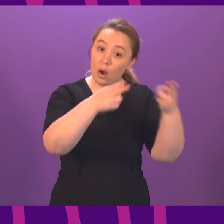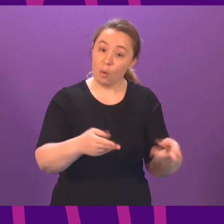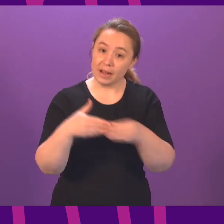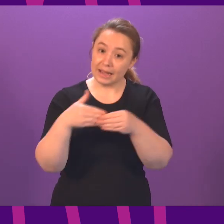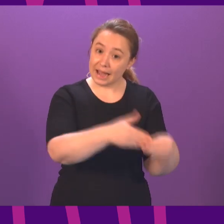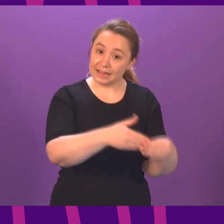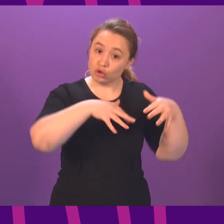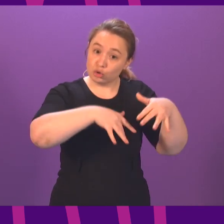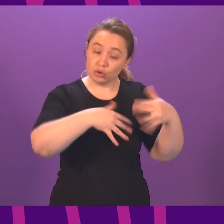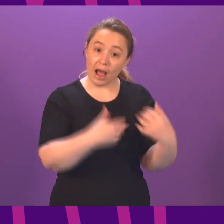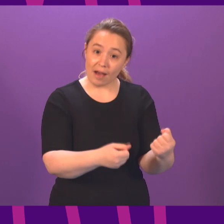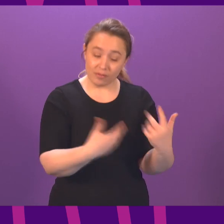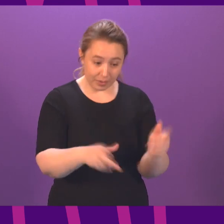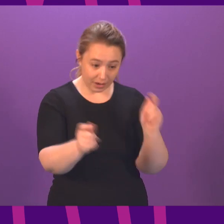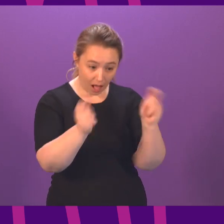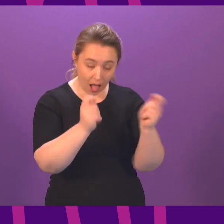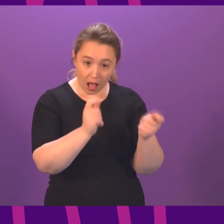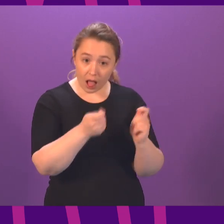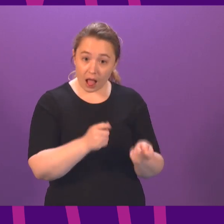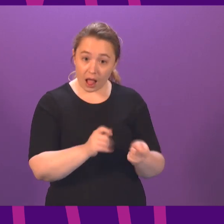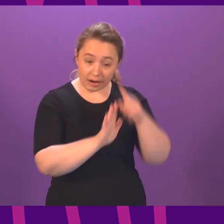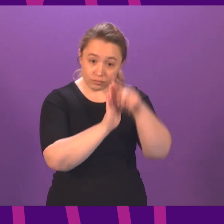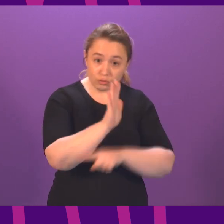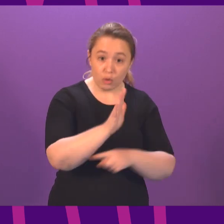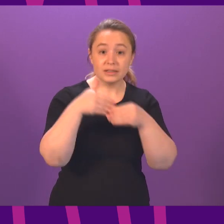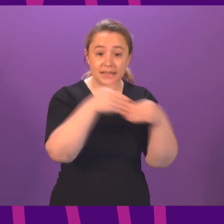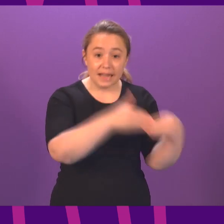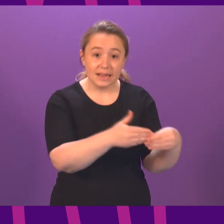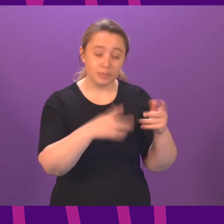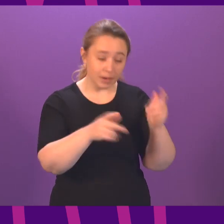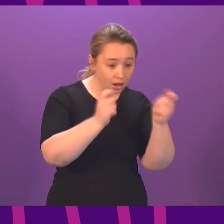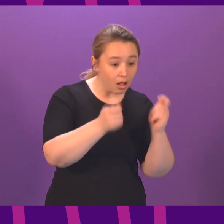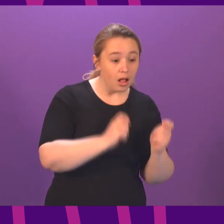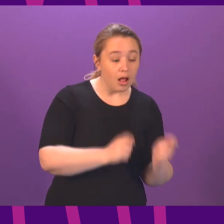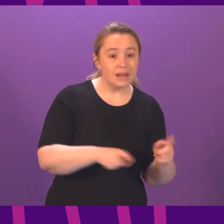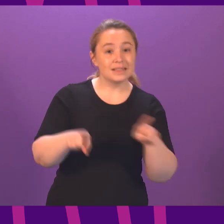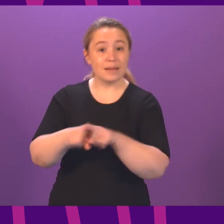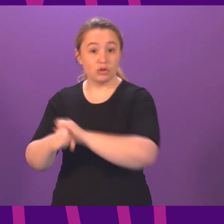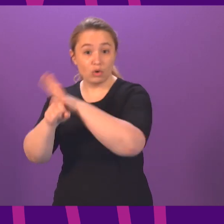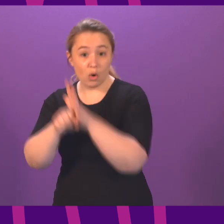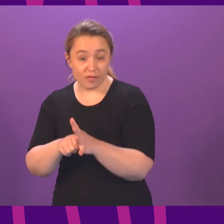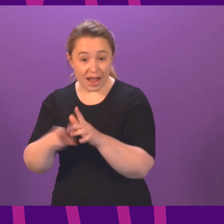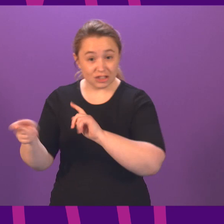for care homes, and it has adapted and evolved as our understanding of the virus has adapted and evolved.